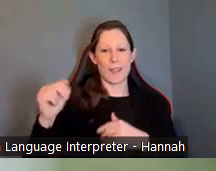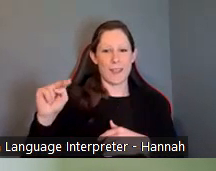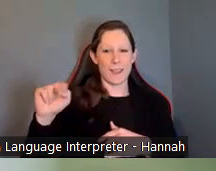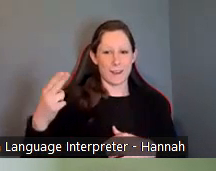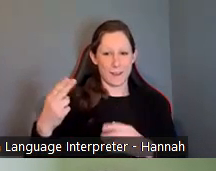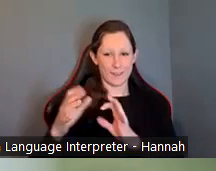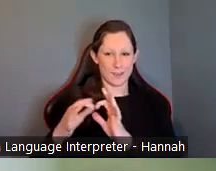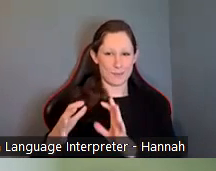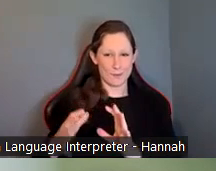Hold on.